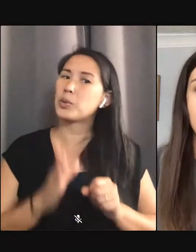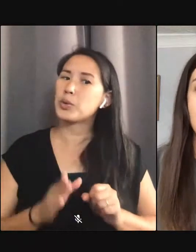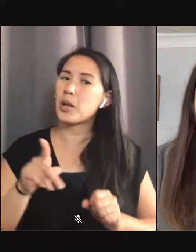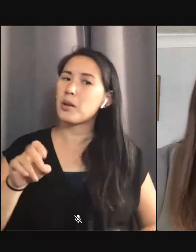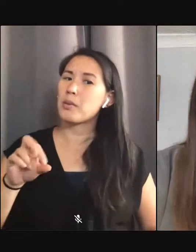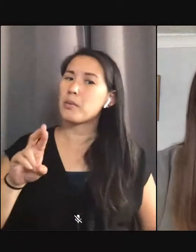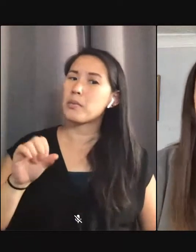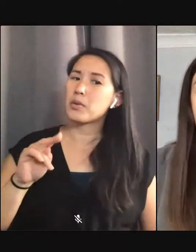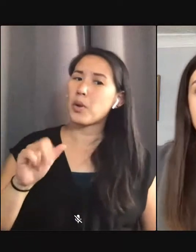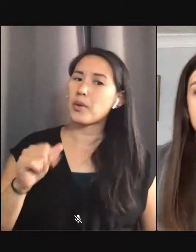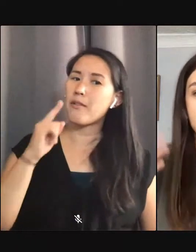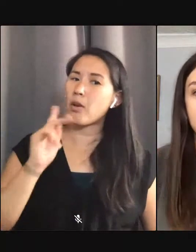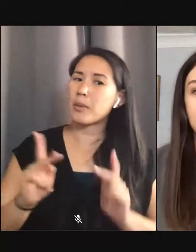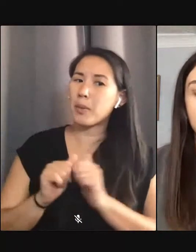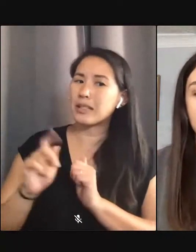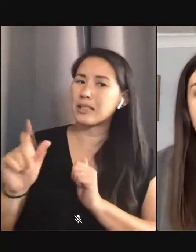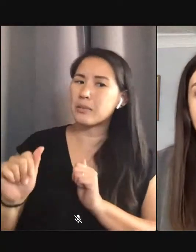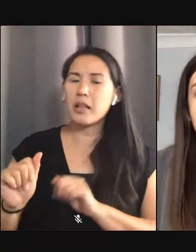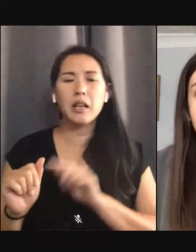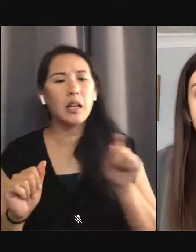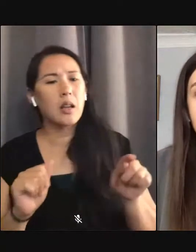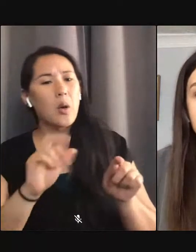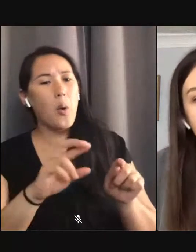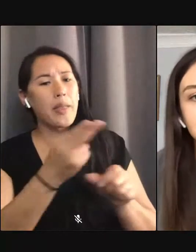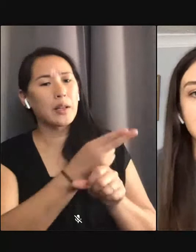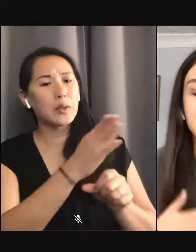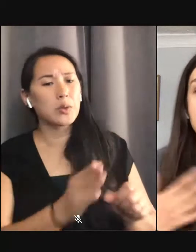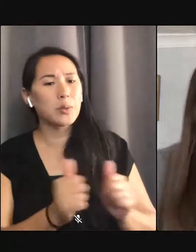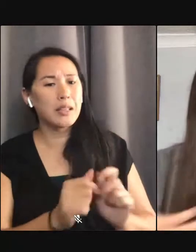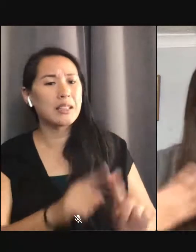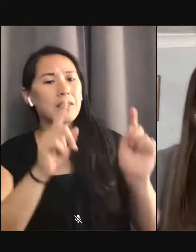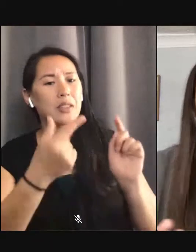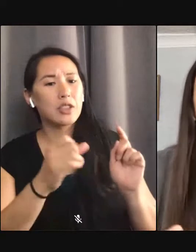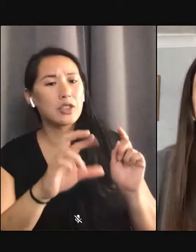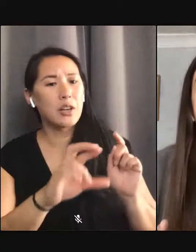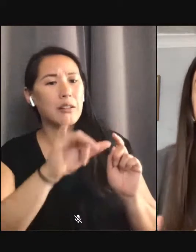with disabilities or this user who has a different gender identity or all these different things